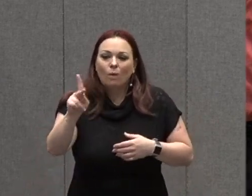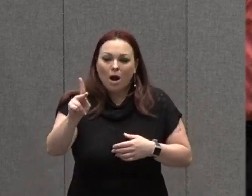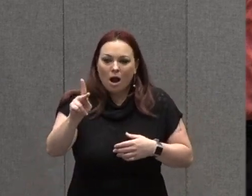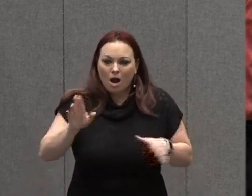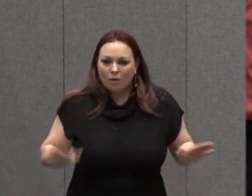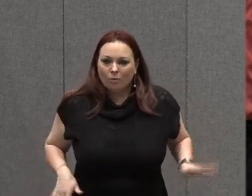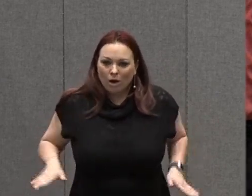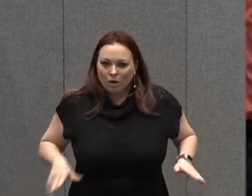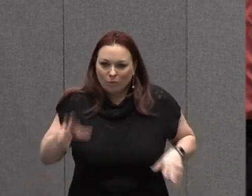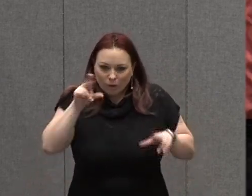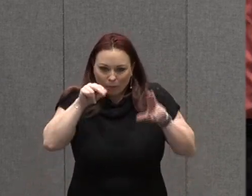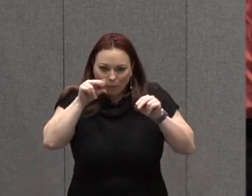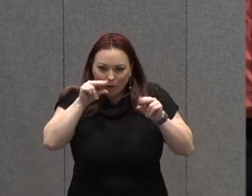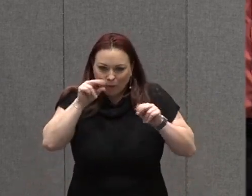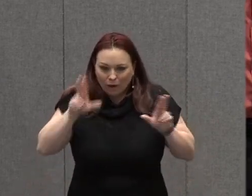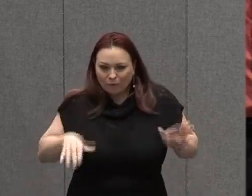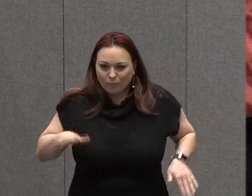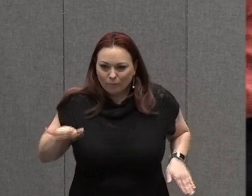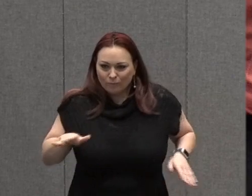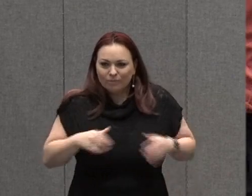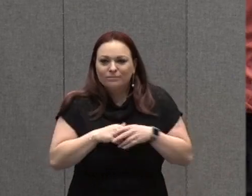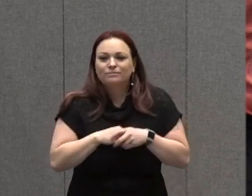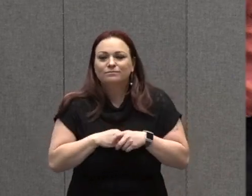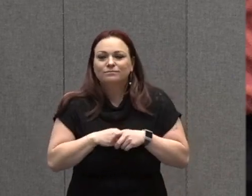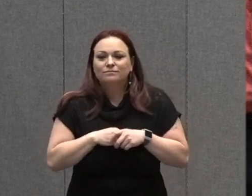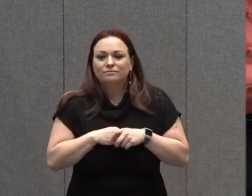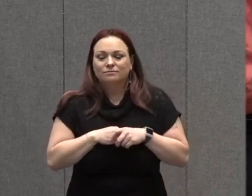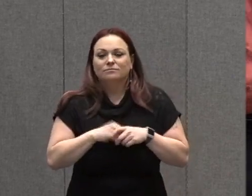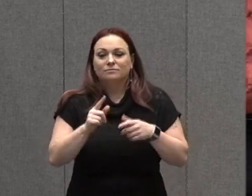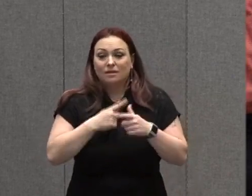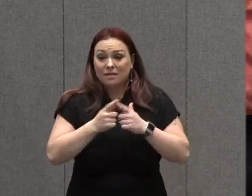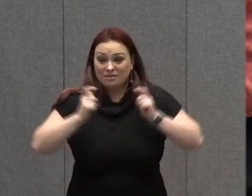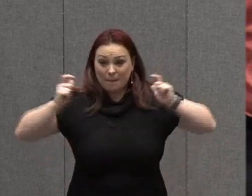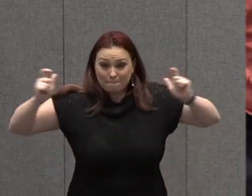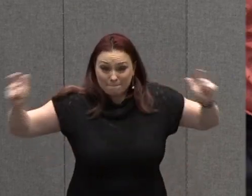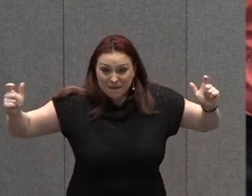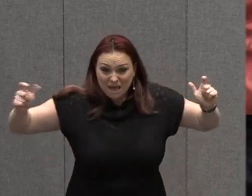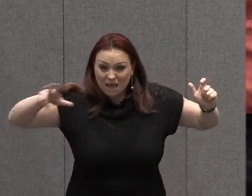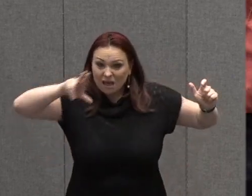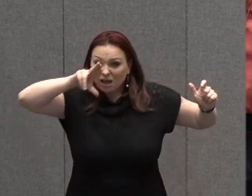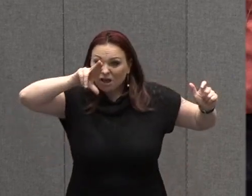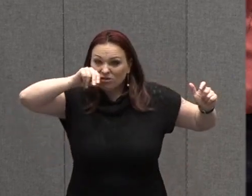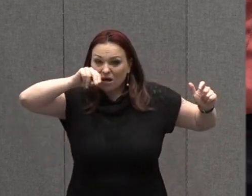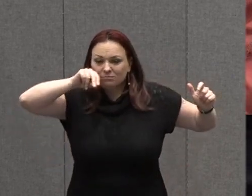gank-gank wonk-wonk gank-gank The big ducks are not so brave.